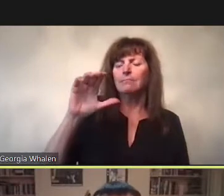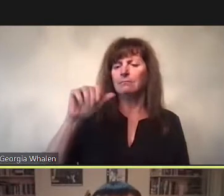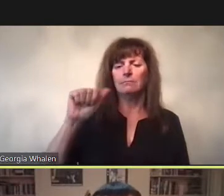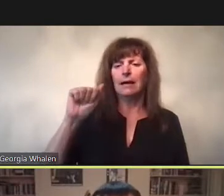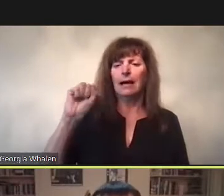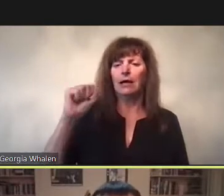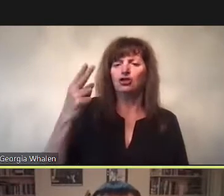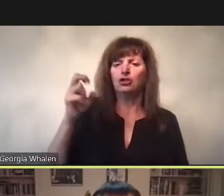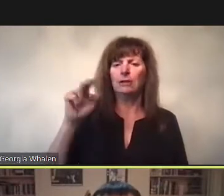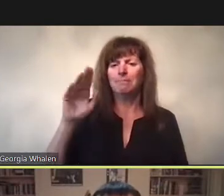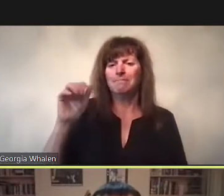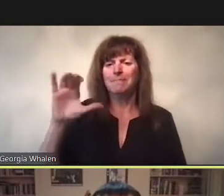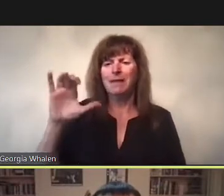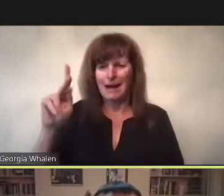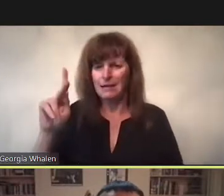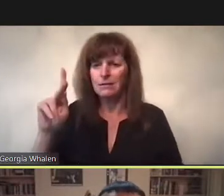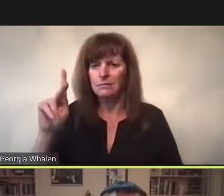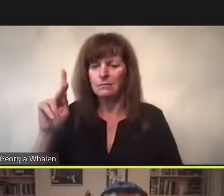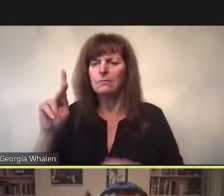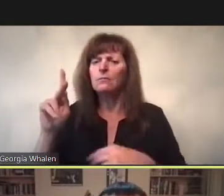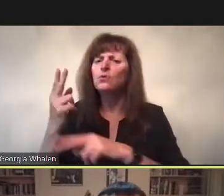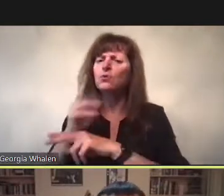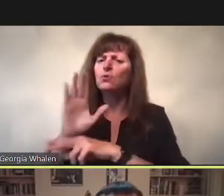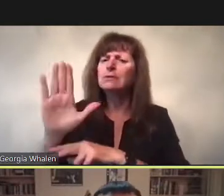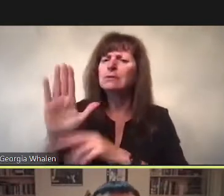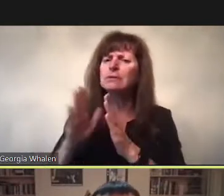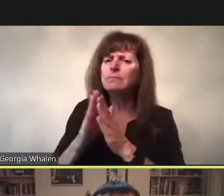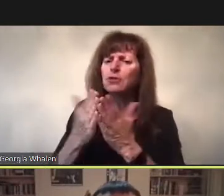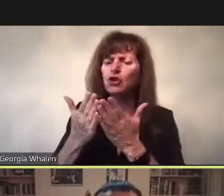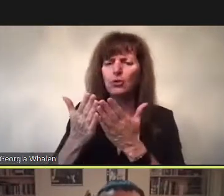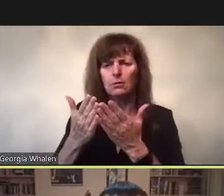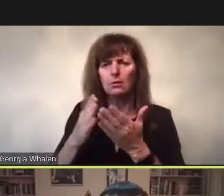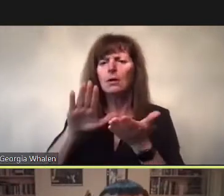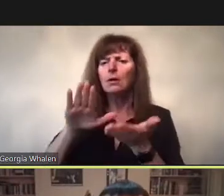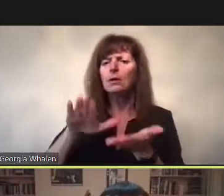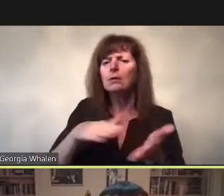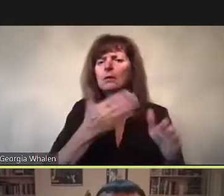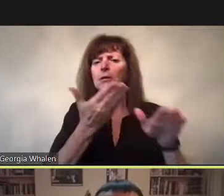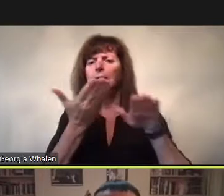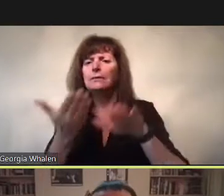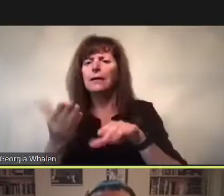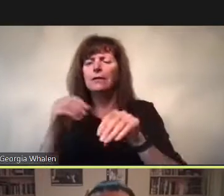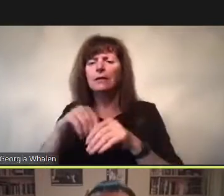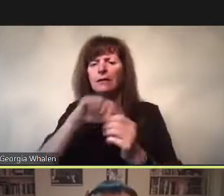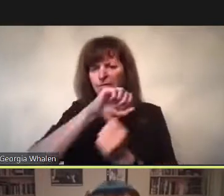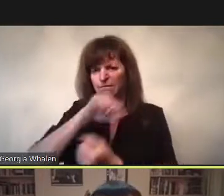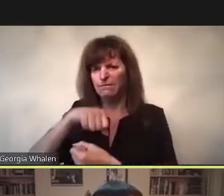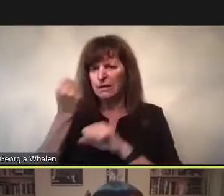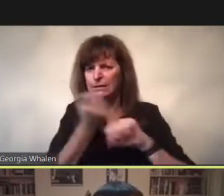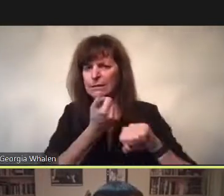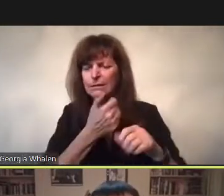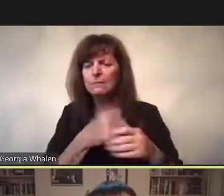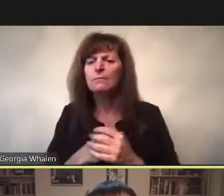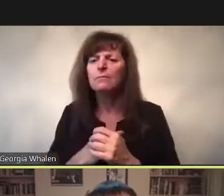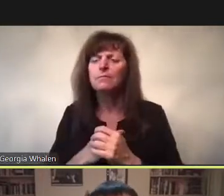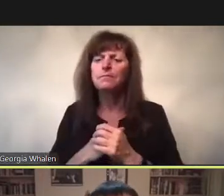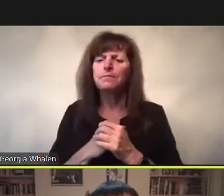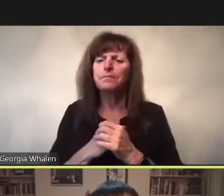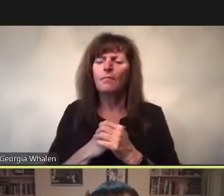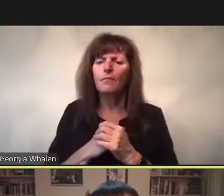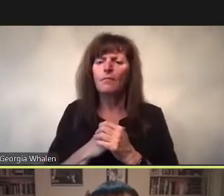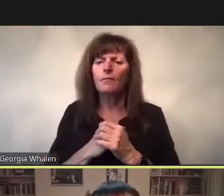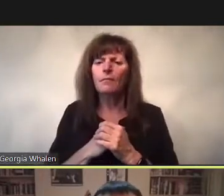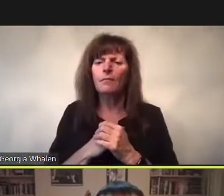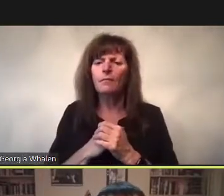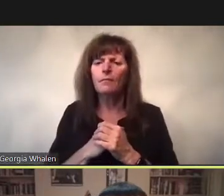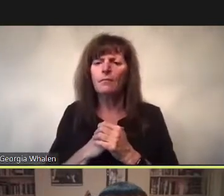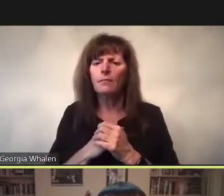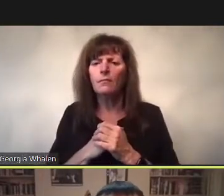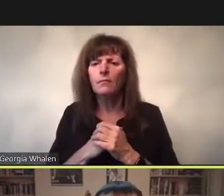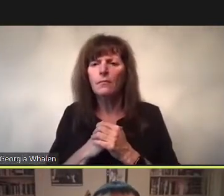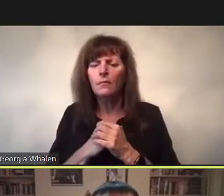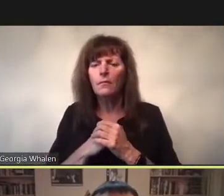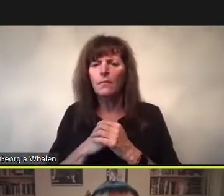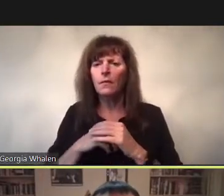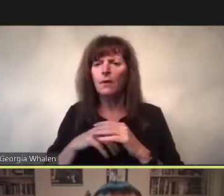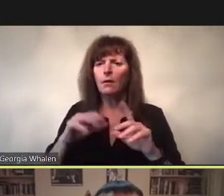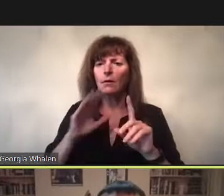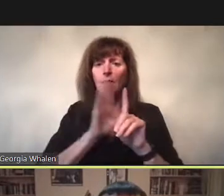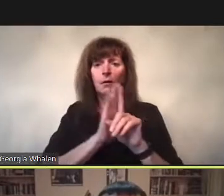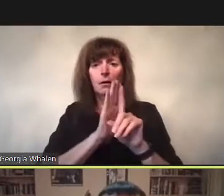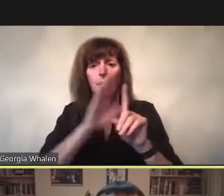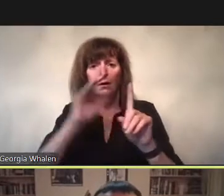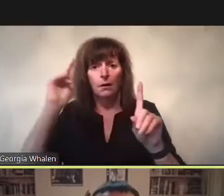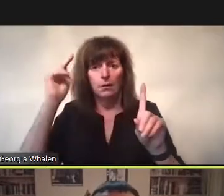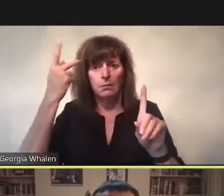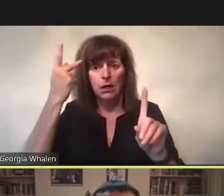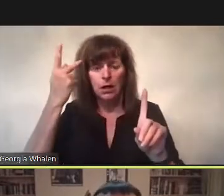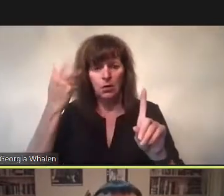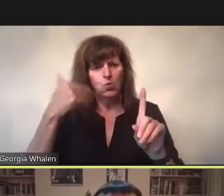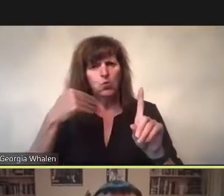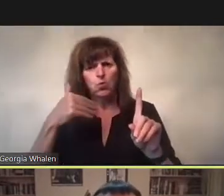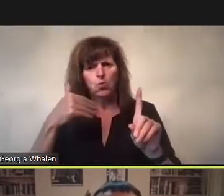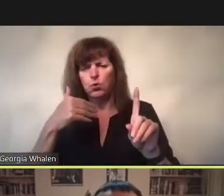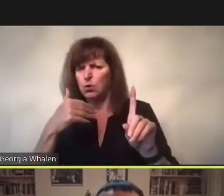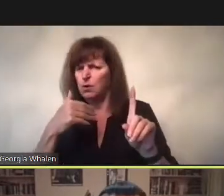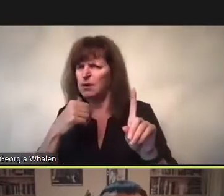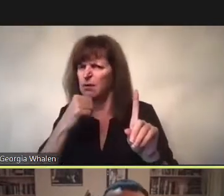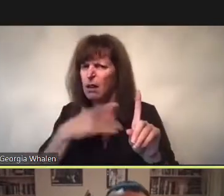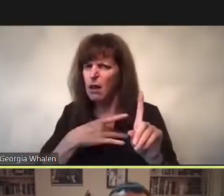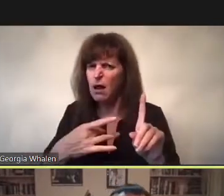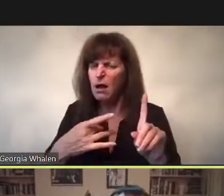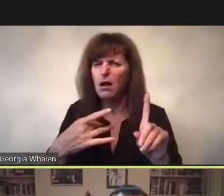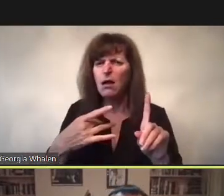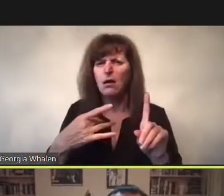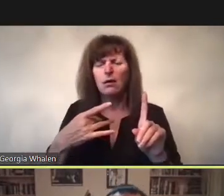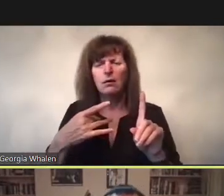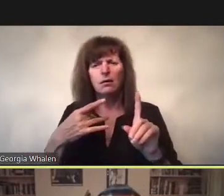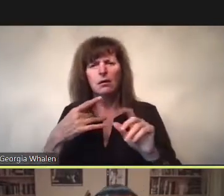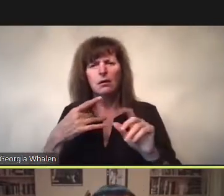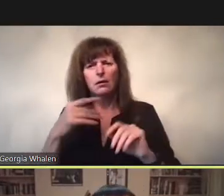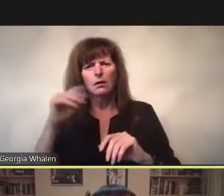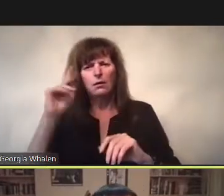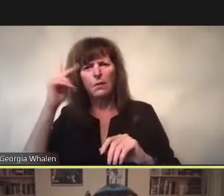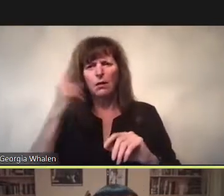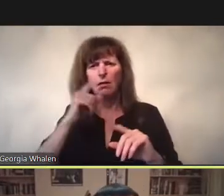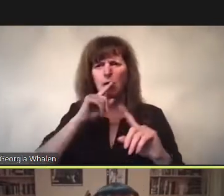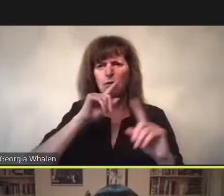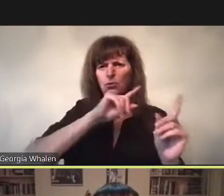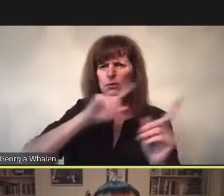and in him, our boy child, the new adam. And the begin will begin all over again.